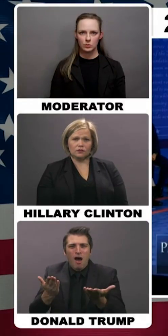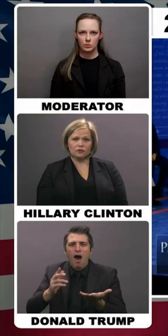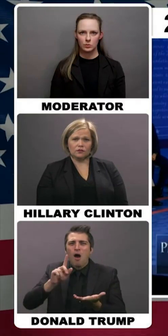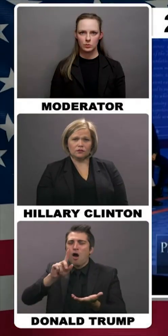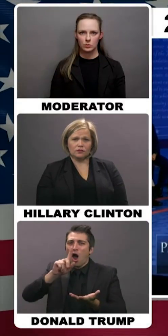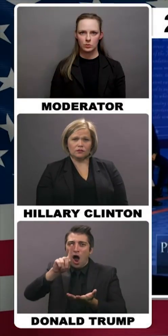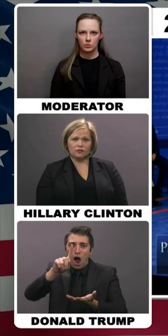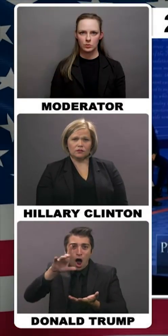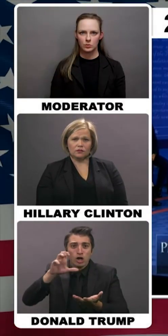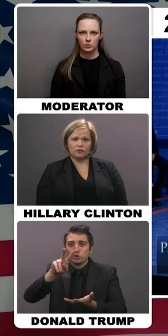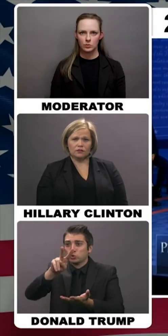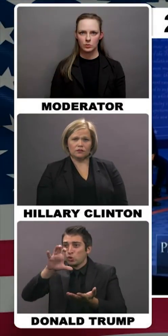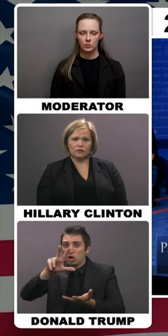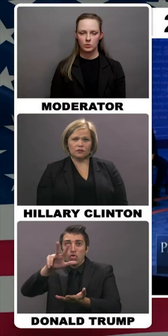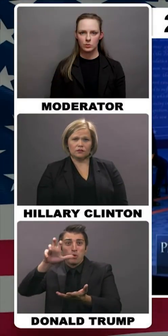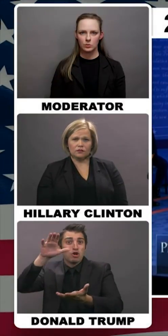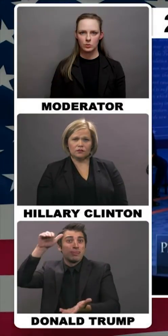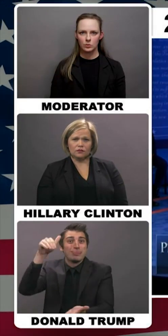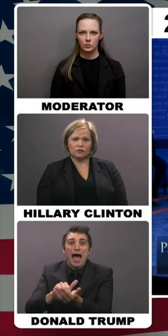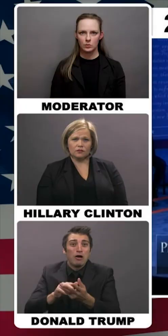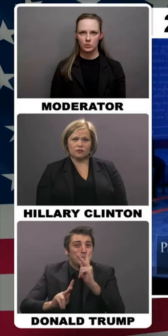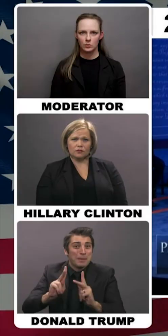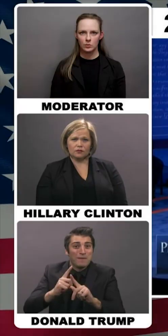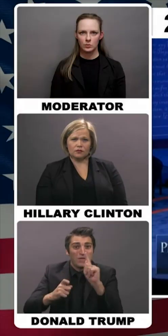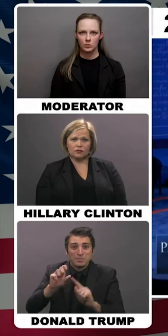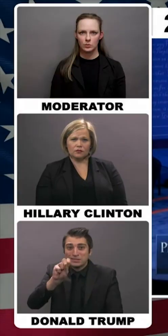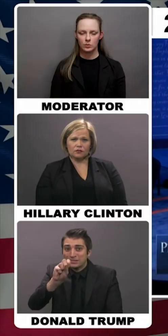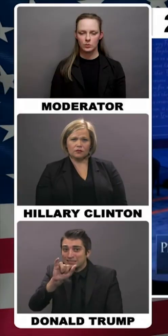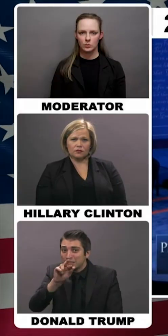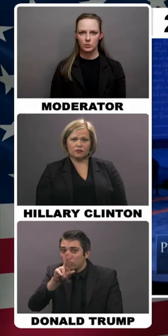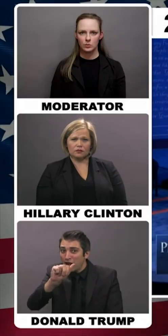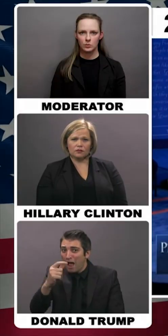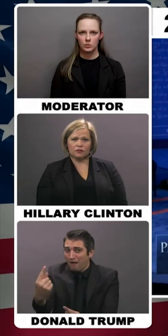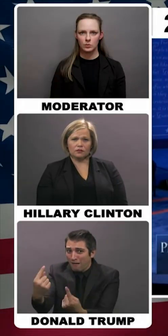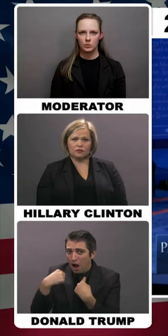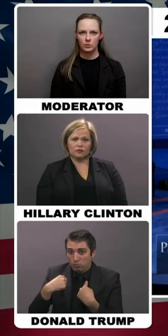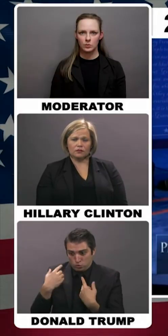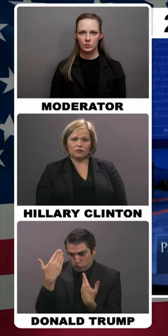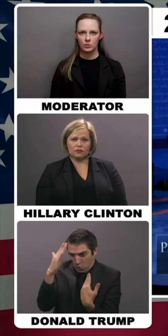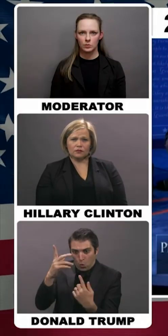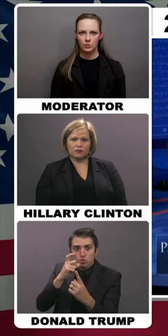nothing about them, we know nothing about their values and we know nothing about their love for our country.